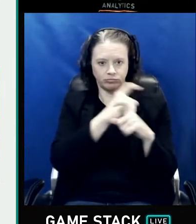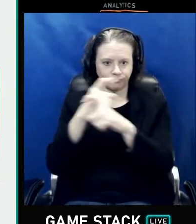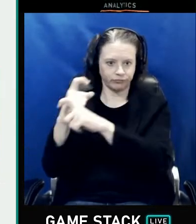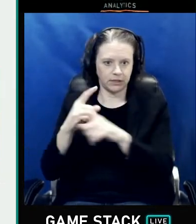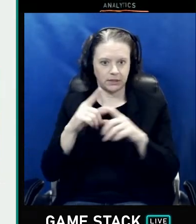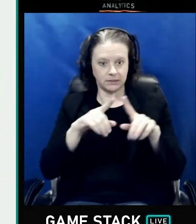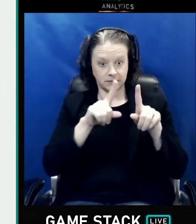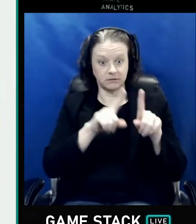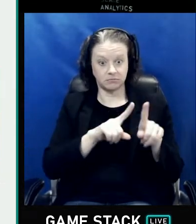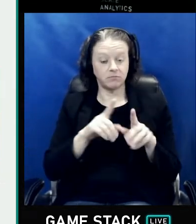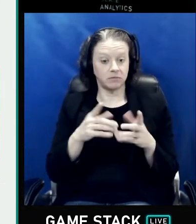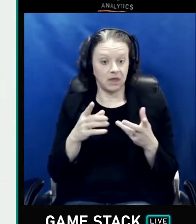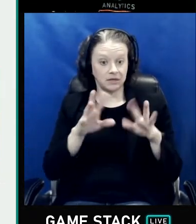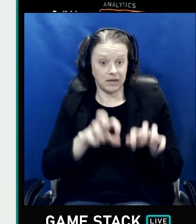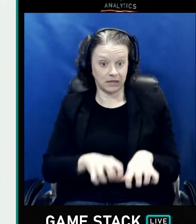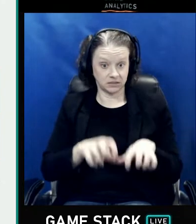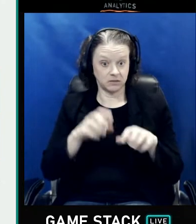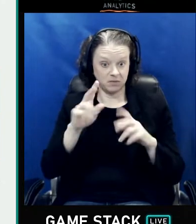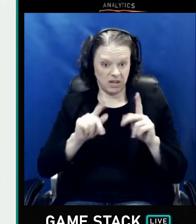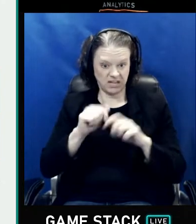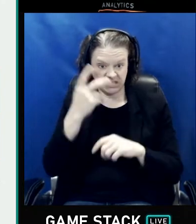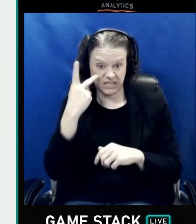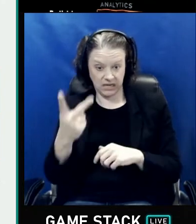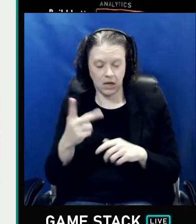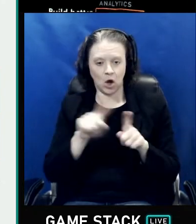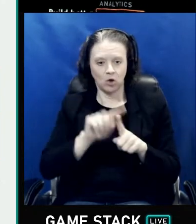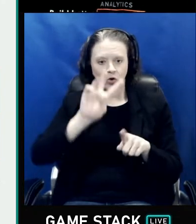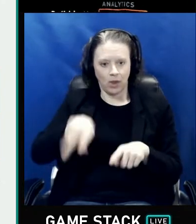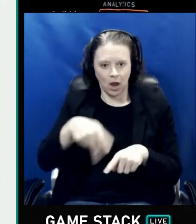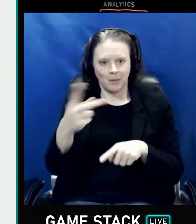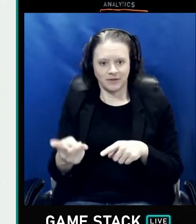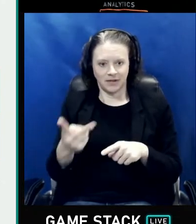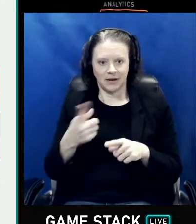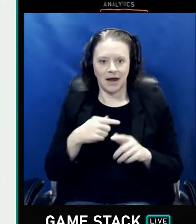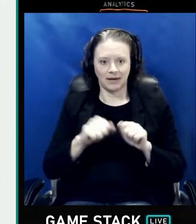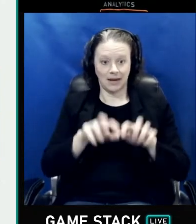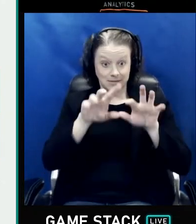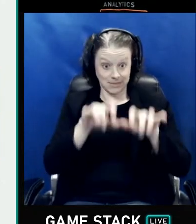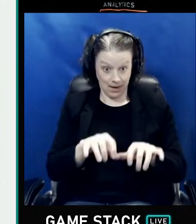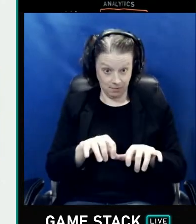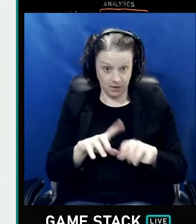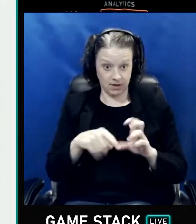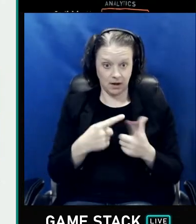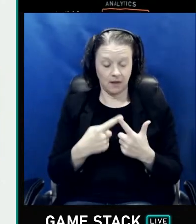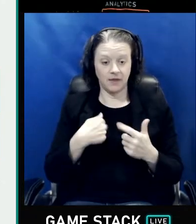which is the inverse. I can type, and then have an audio stream sent and rendered into other player's mics.